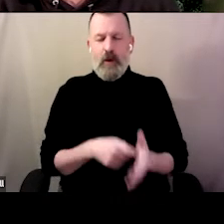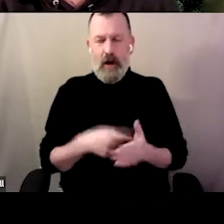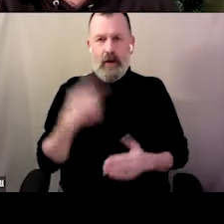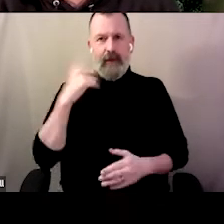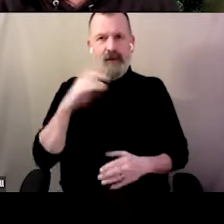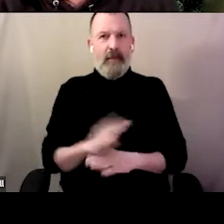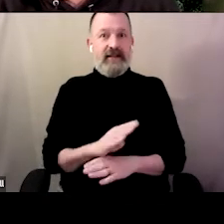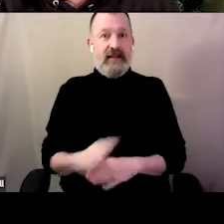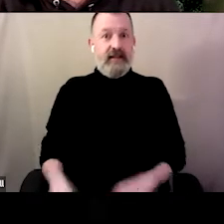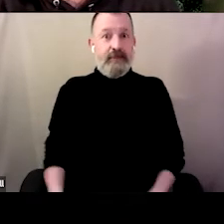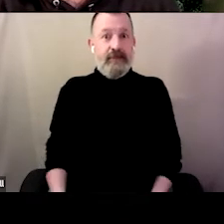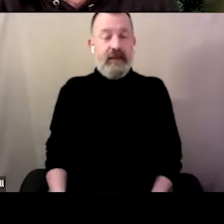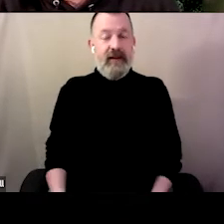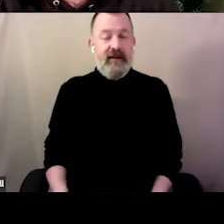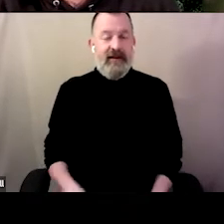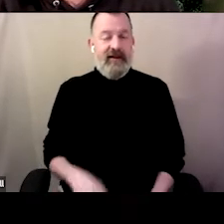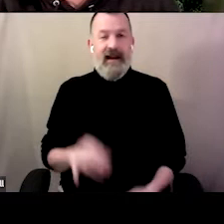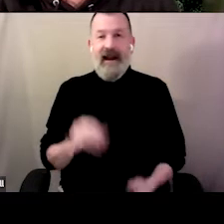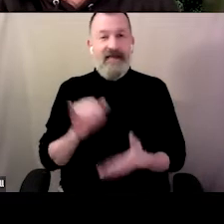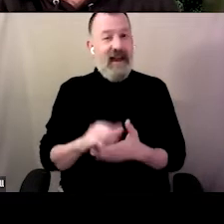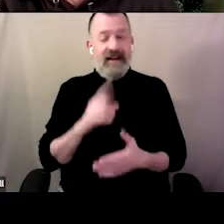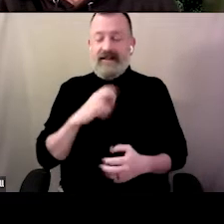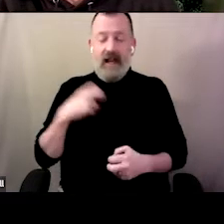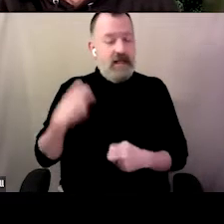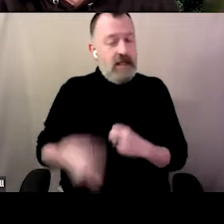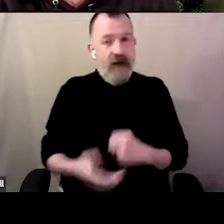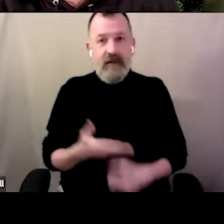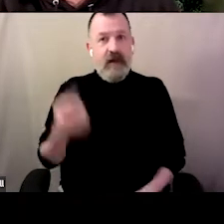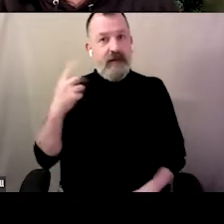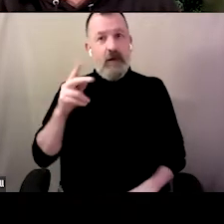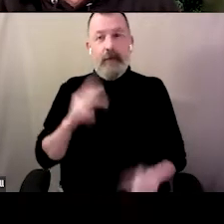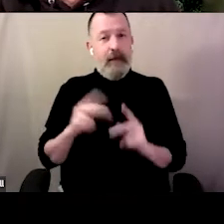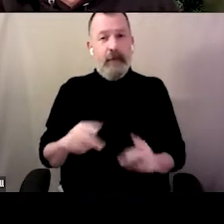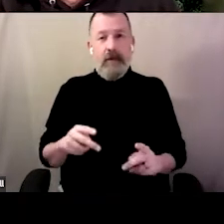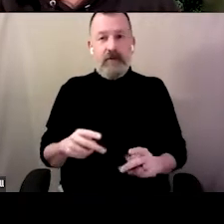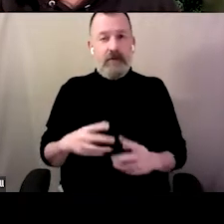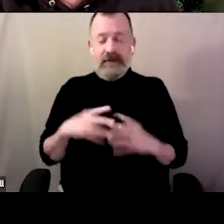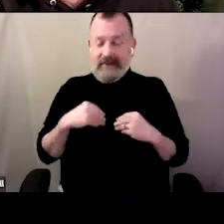CalebBarlow: And that's a tough thing for people to get over, but it can be done. I mean,